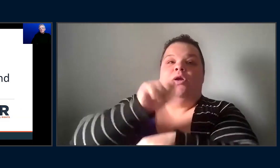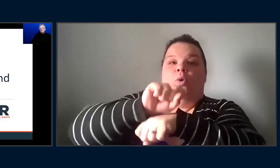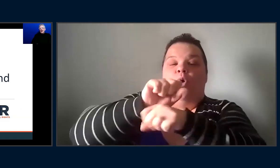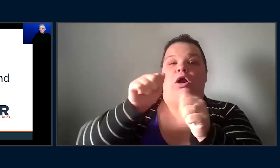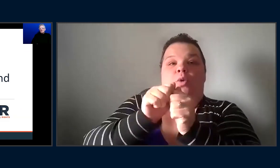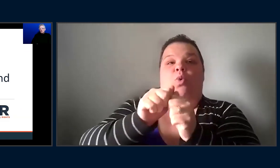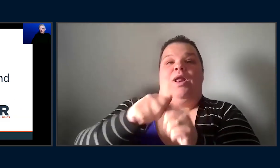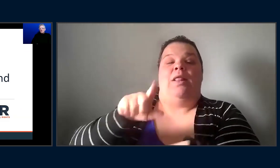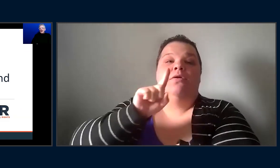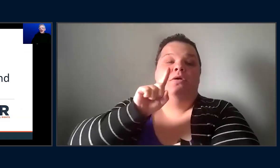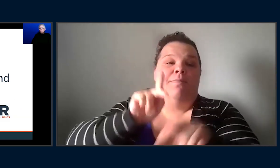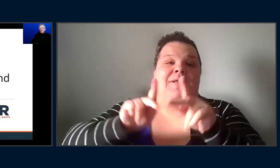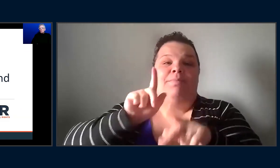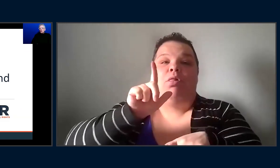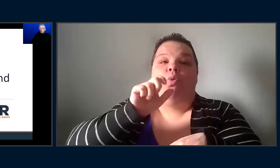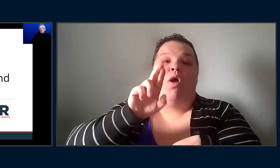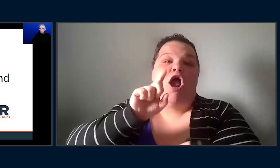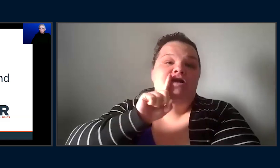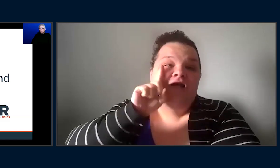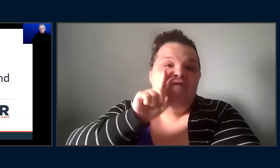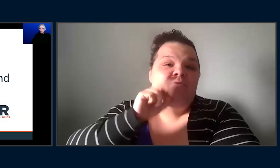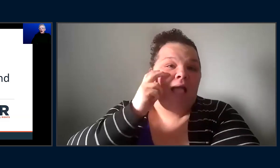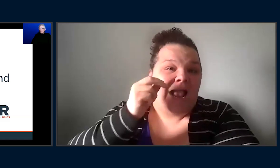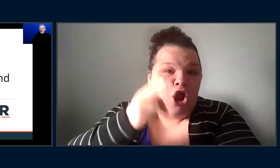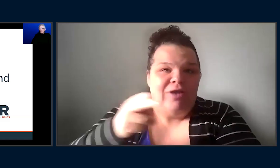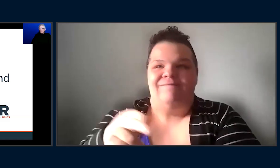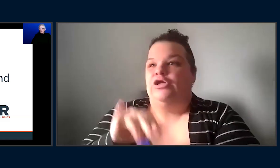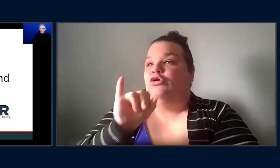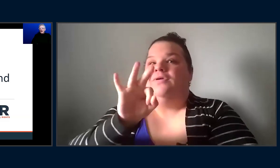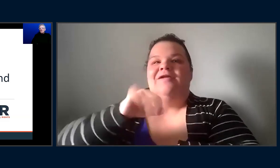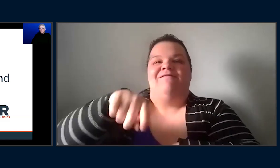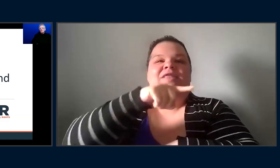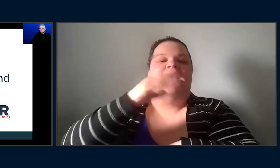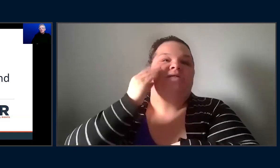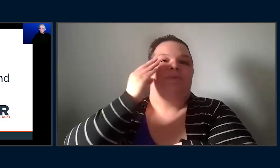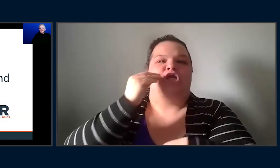the Disability Rights Compliance Unit. And we work with people who are deaf, deafblind